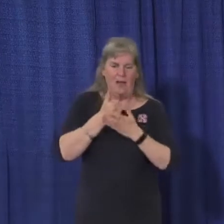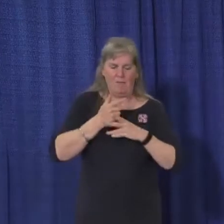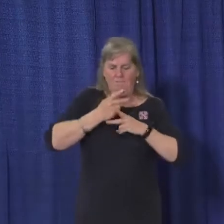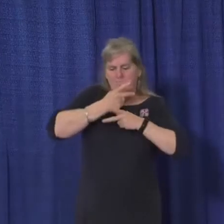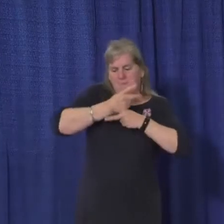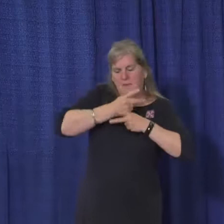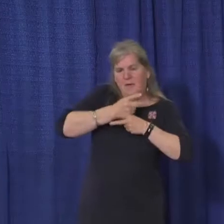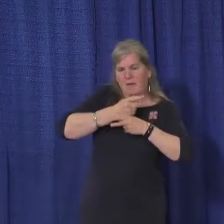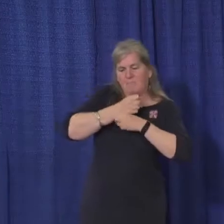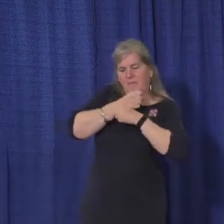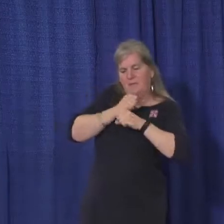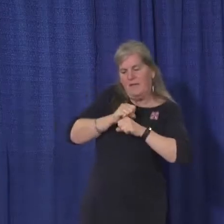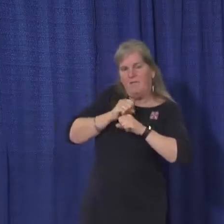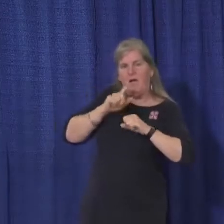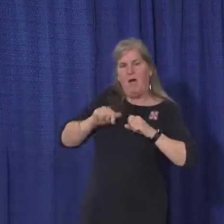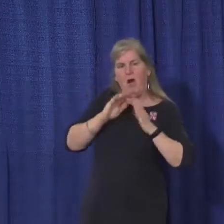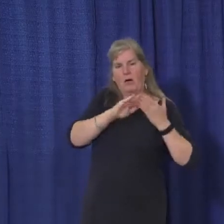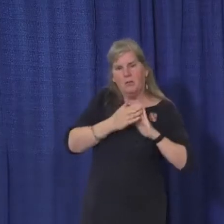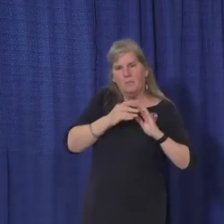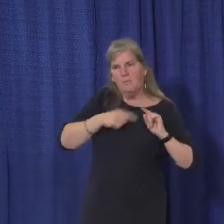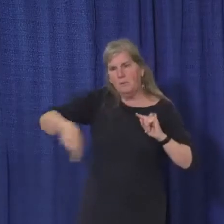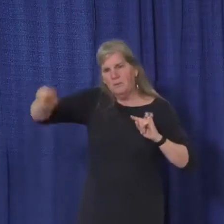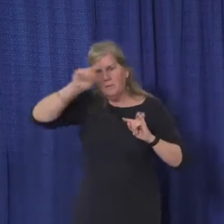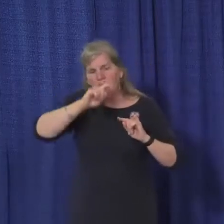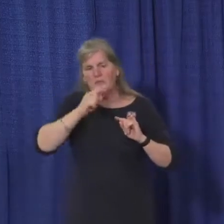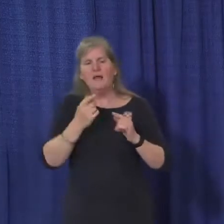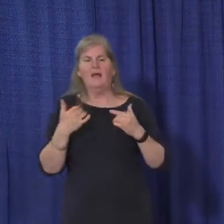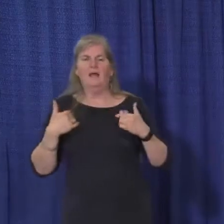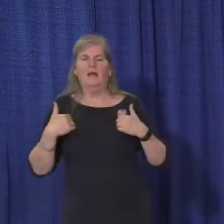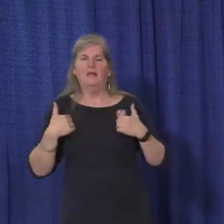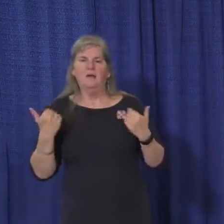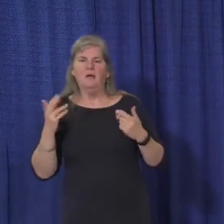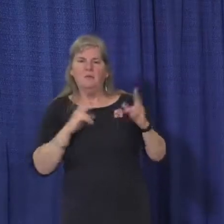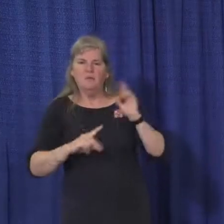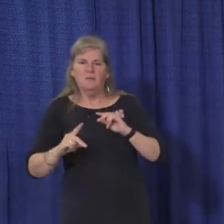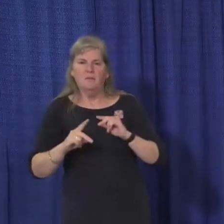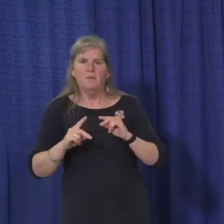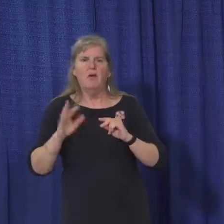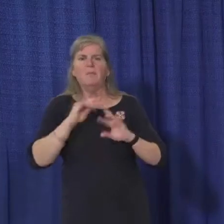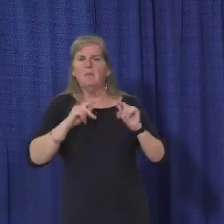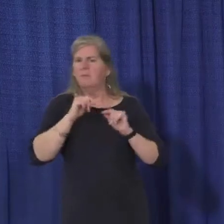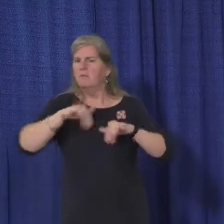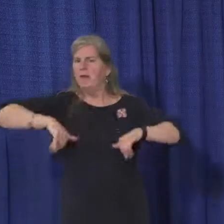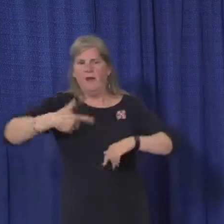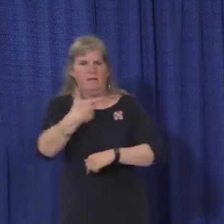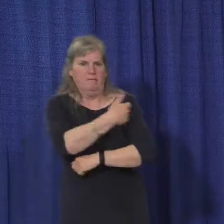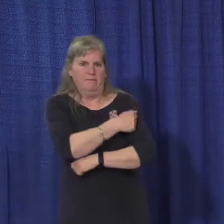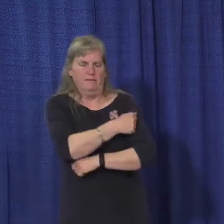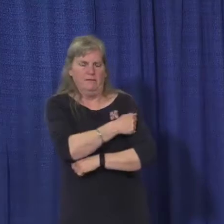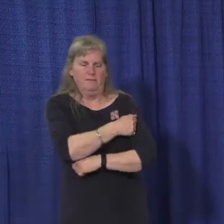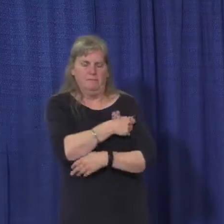protect our young people and those who have not yet been vaccinated and we are suffering